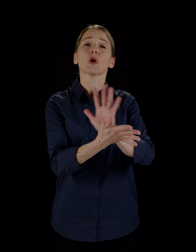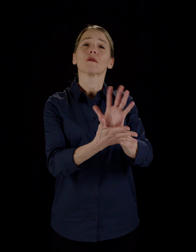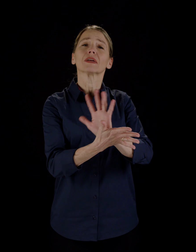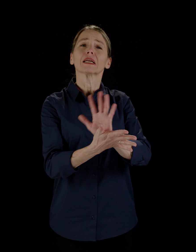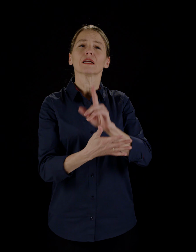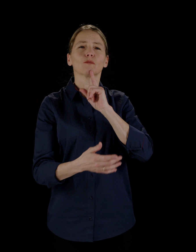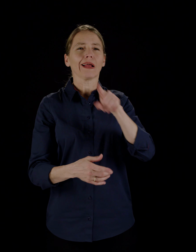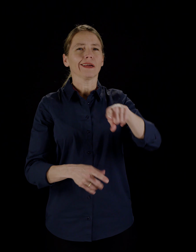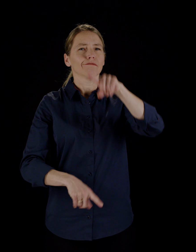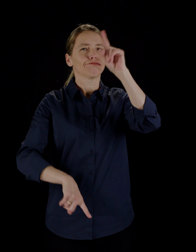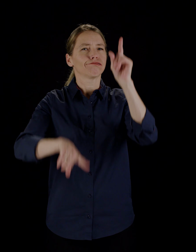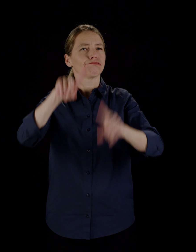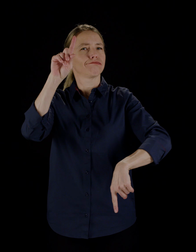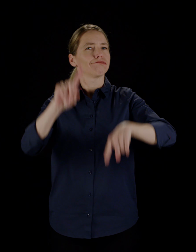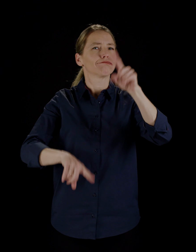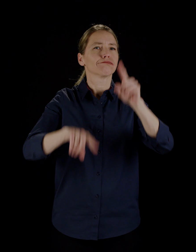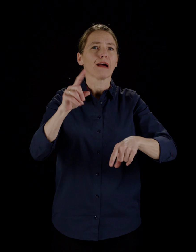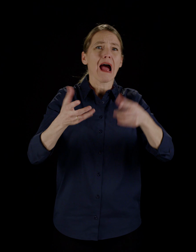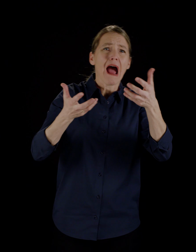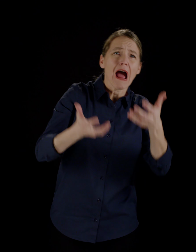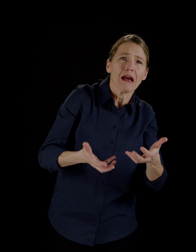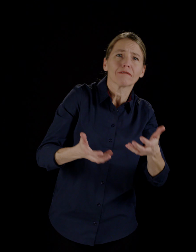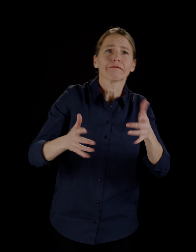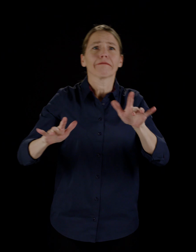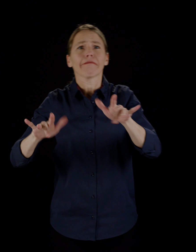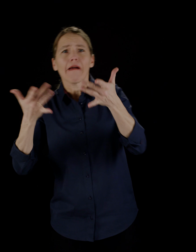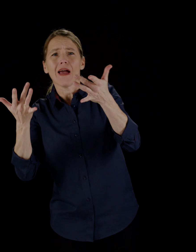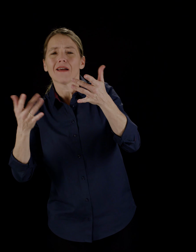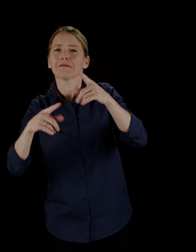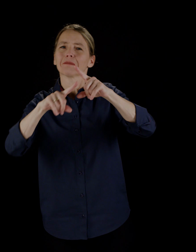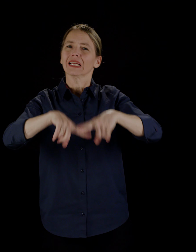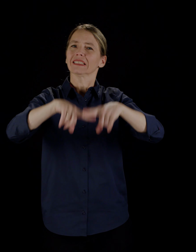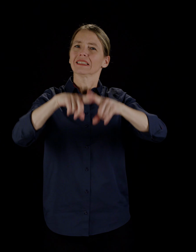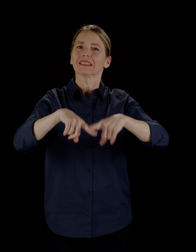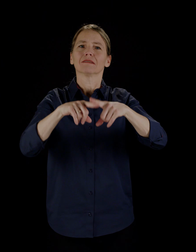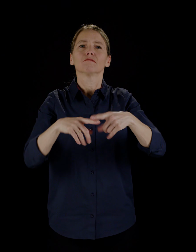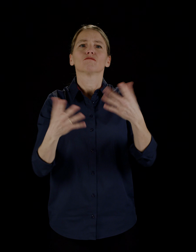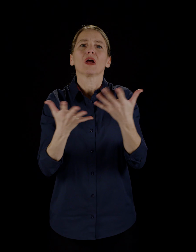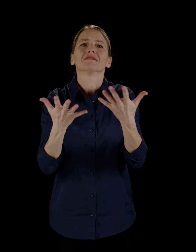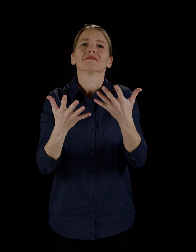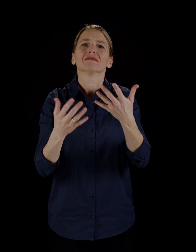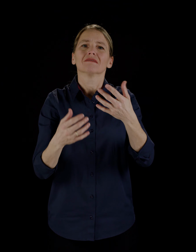Movies can vary significantly in size depending on whether they are in standard definition